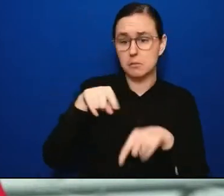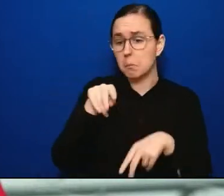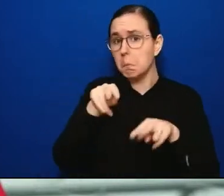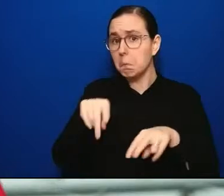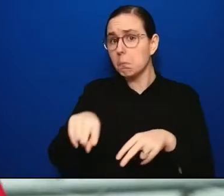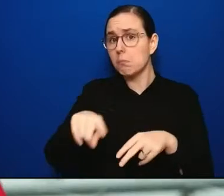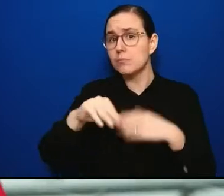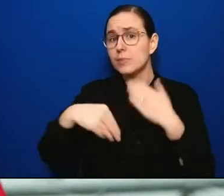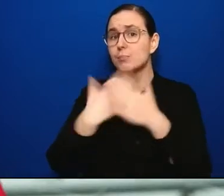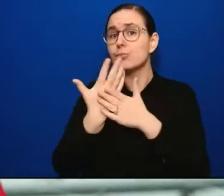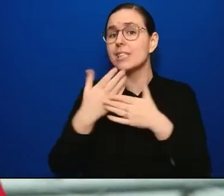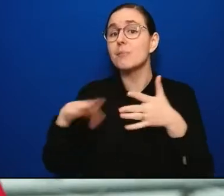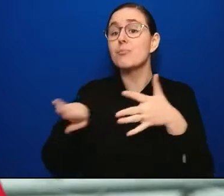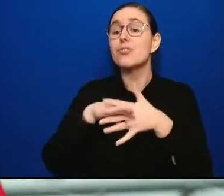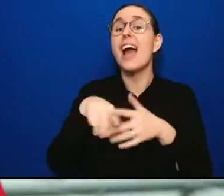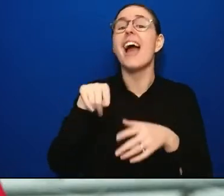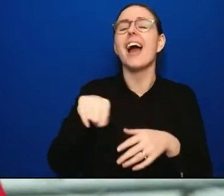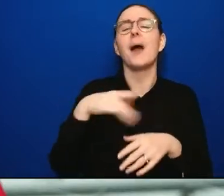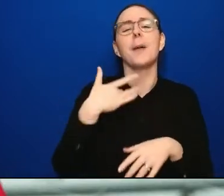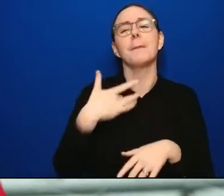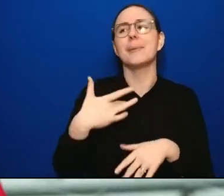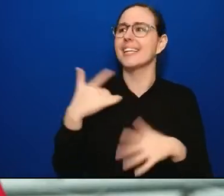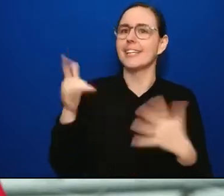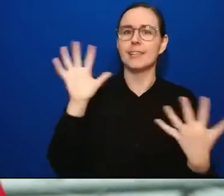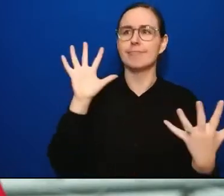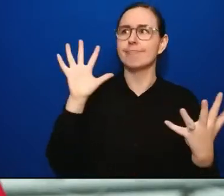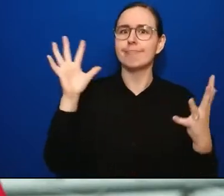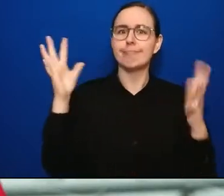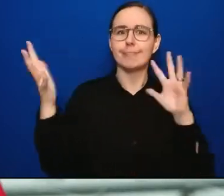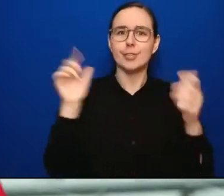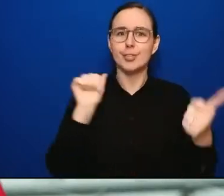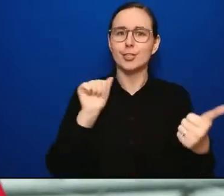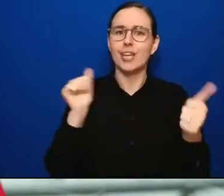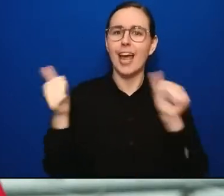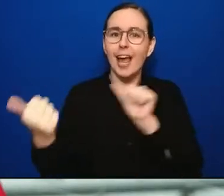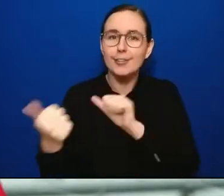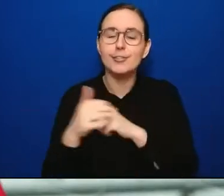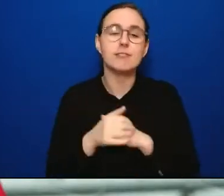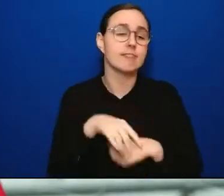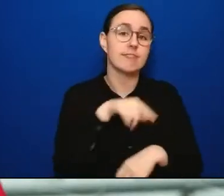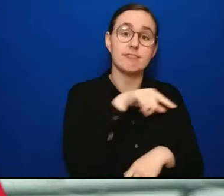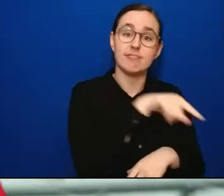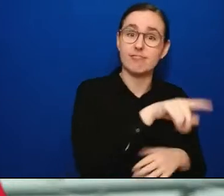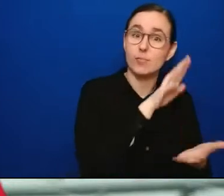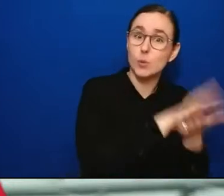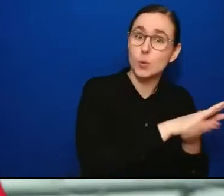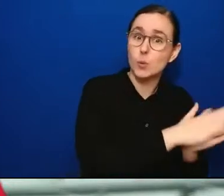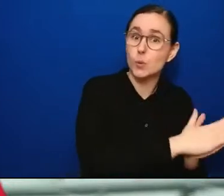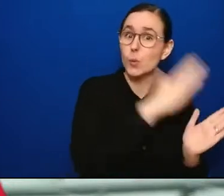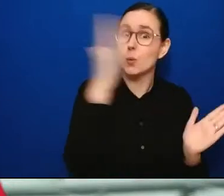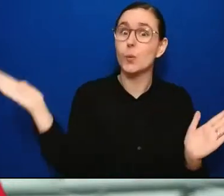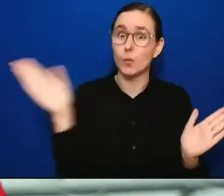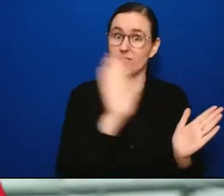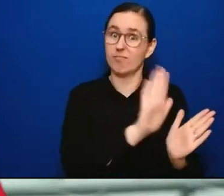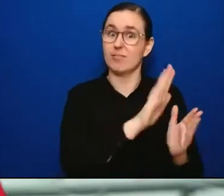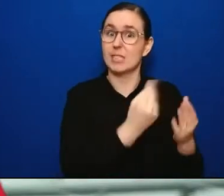is spring break for 12, and that starts on March 14th. So I think